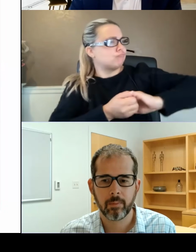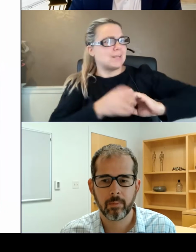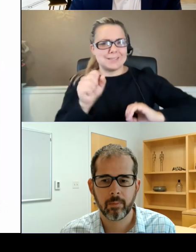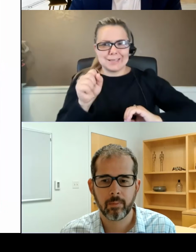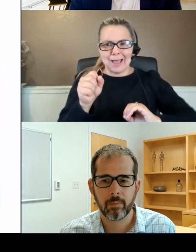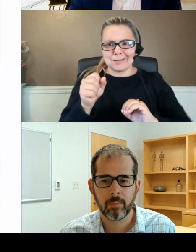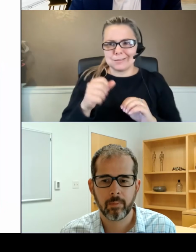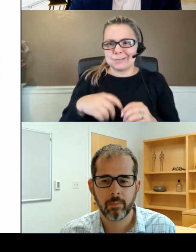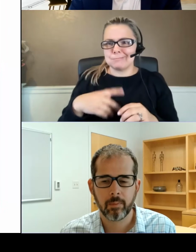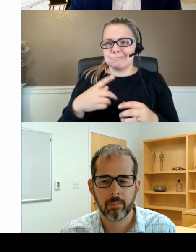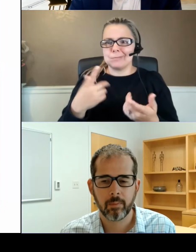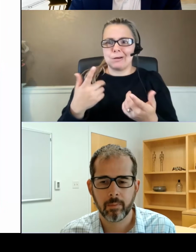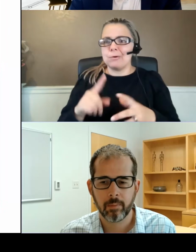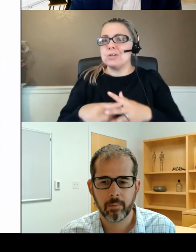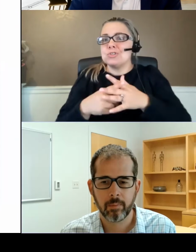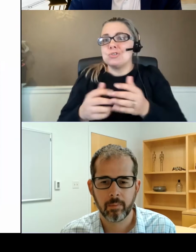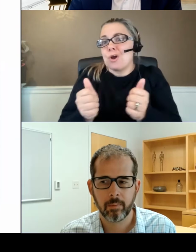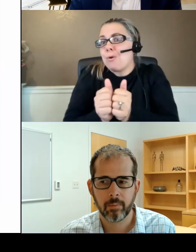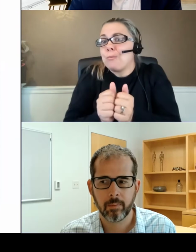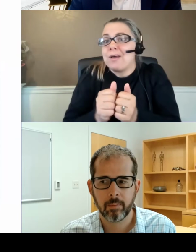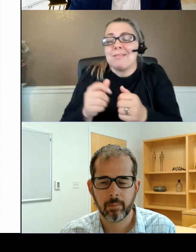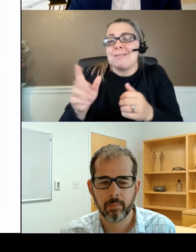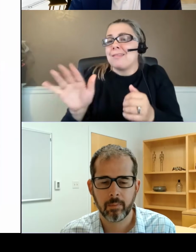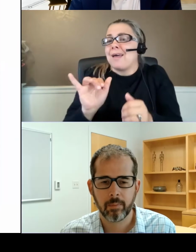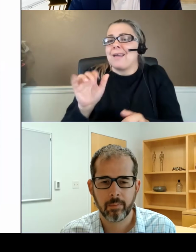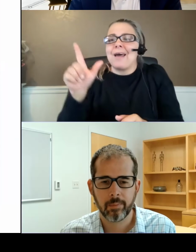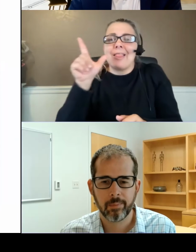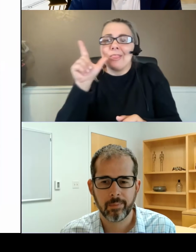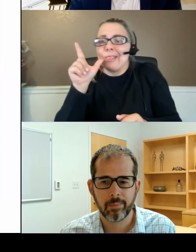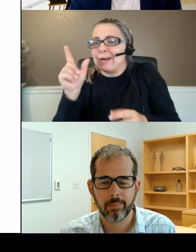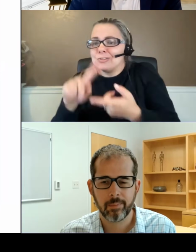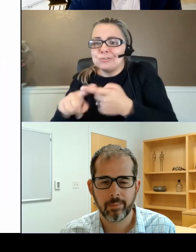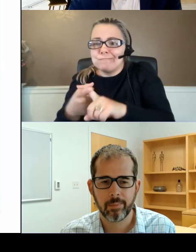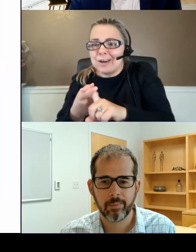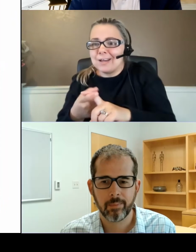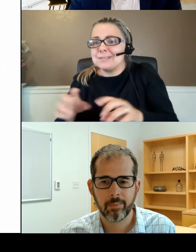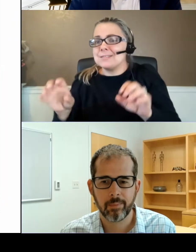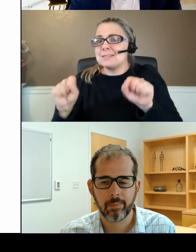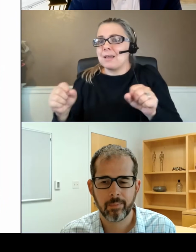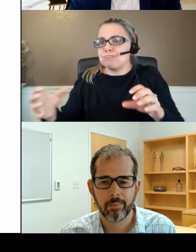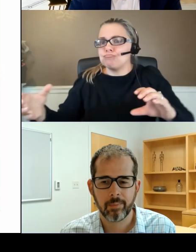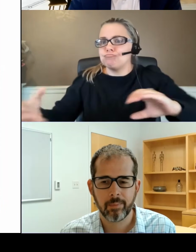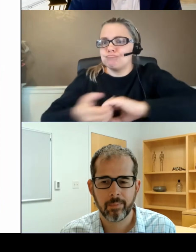right? Folks I would want to go to lunch with, and we can bring our data together, we can publicize a